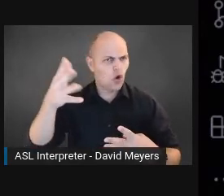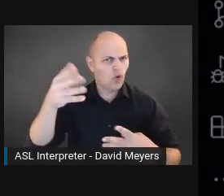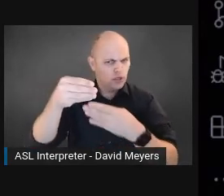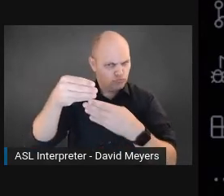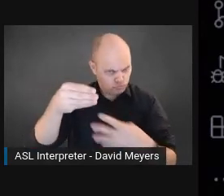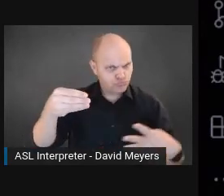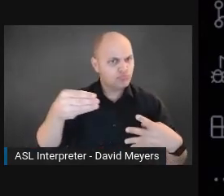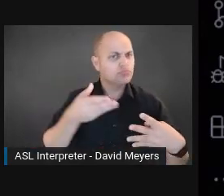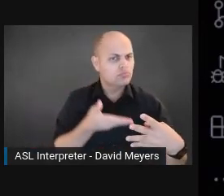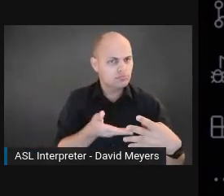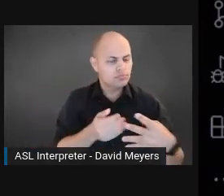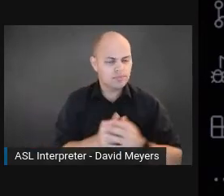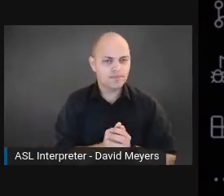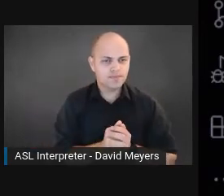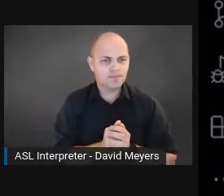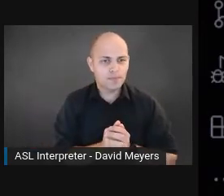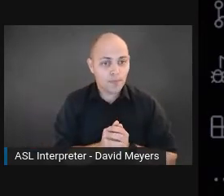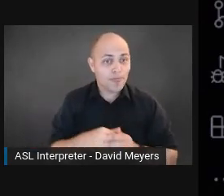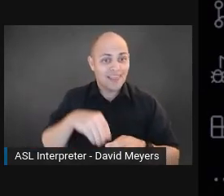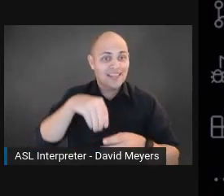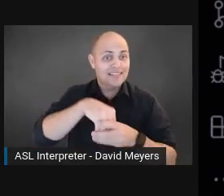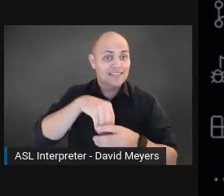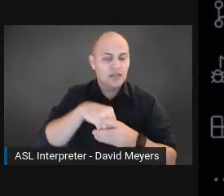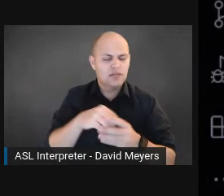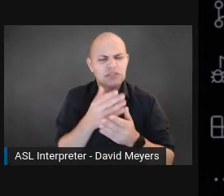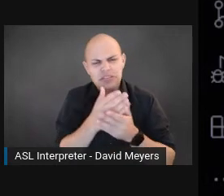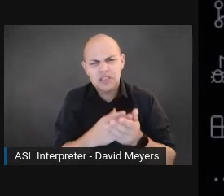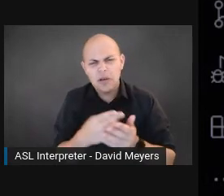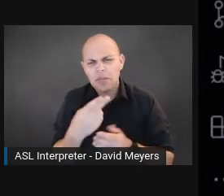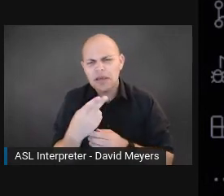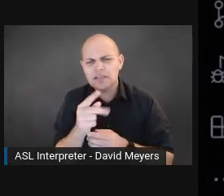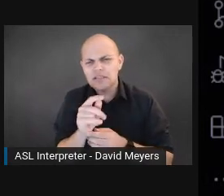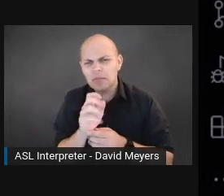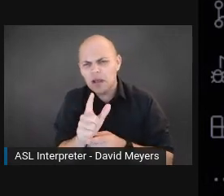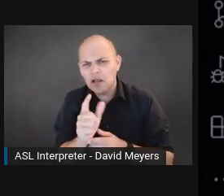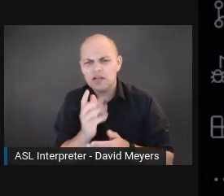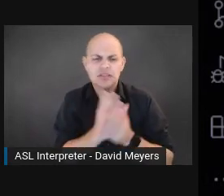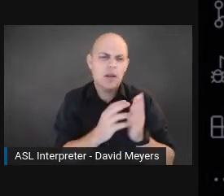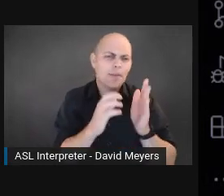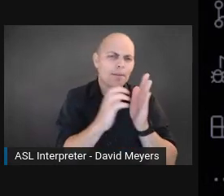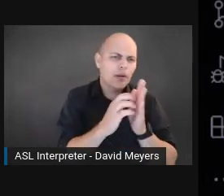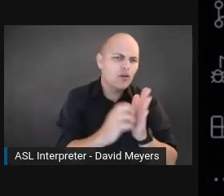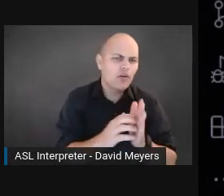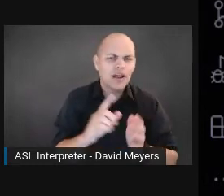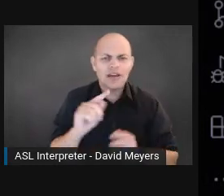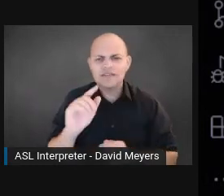Inside of it we just have a little bit of HTML, a couple of paragraph tags with some Lorem ipsum and this link tag.